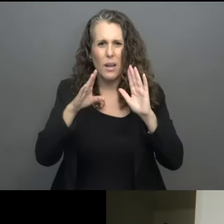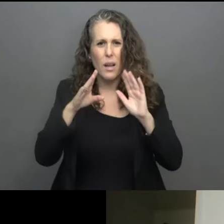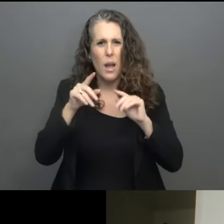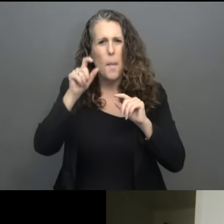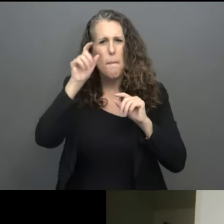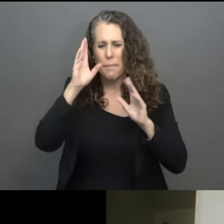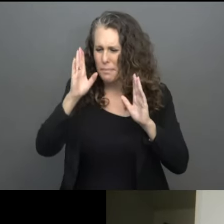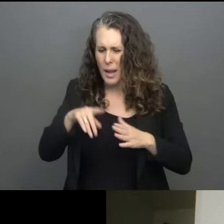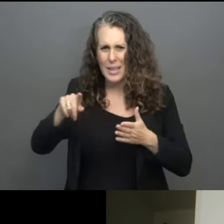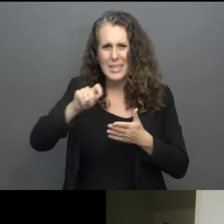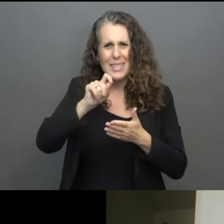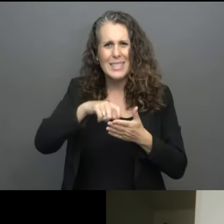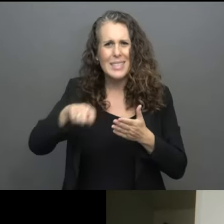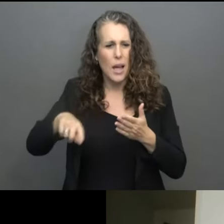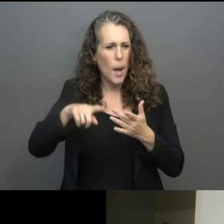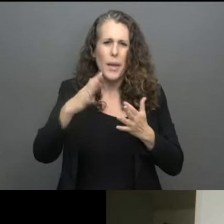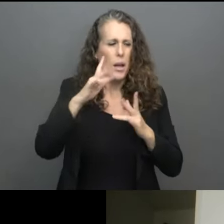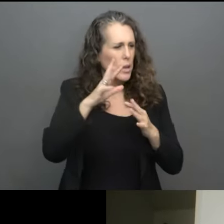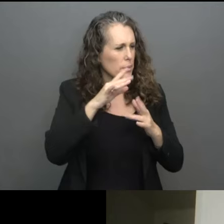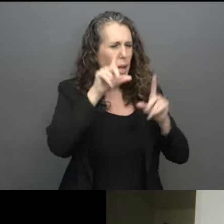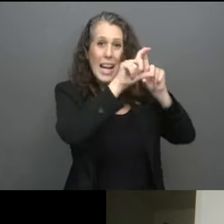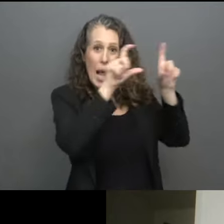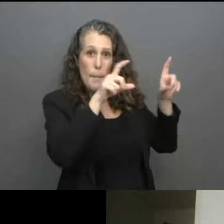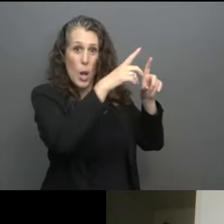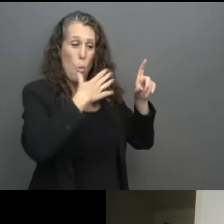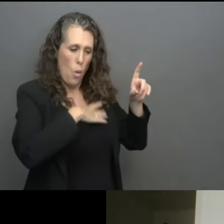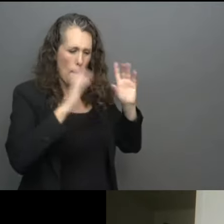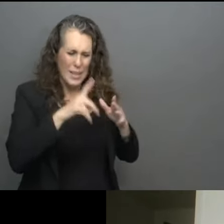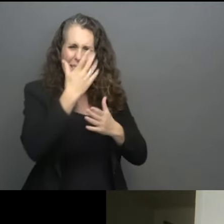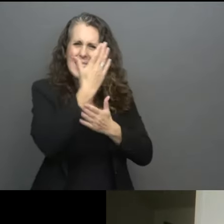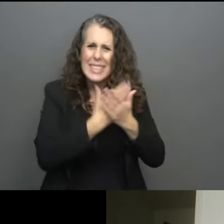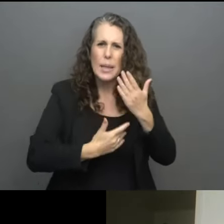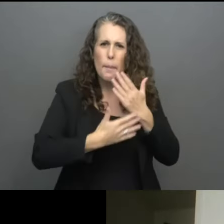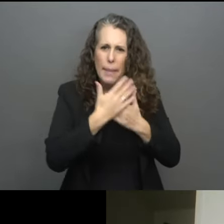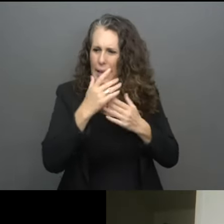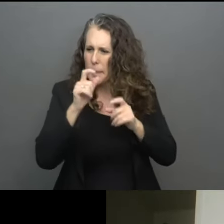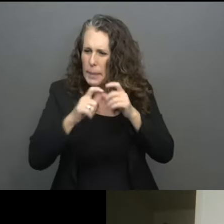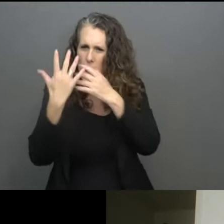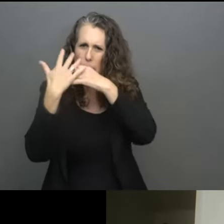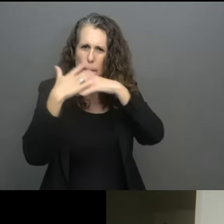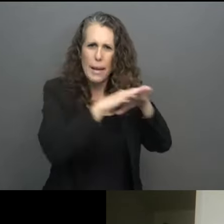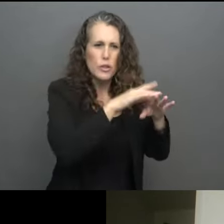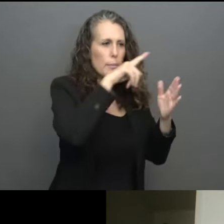article in the in the in the company that says that one day with respect persons with disability, they will be able to walk with them.